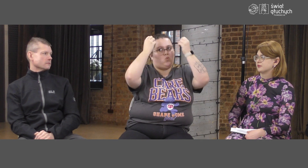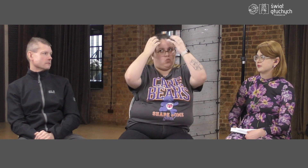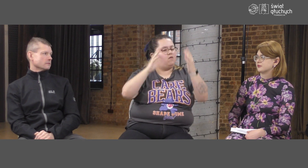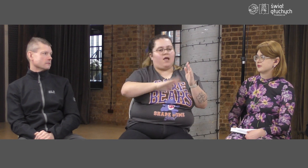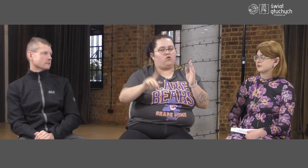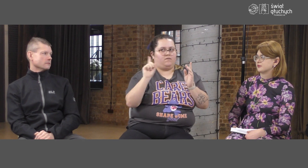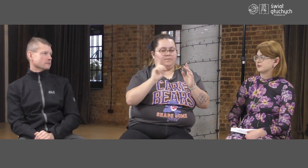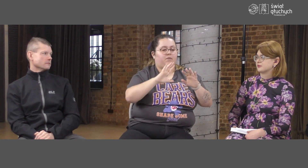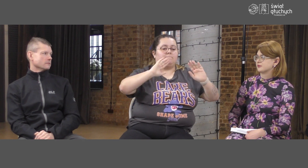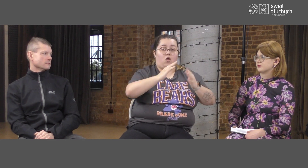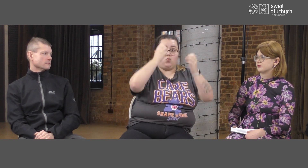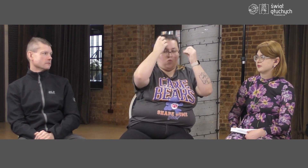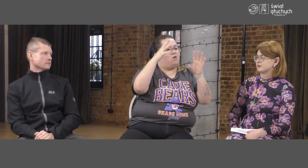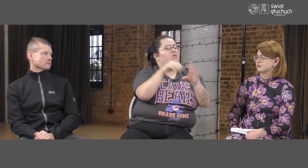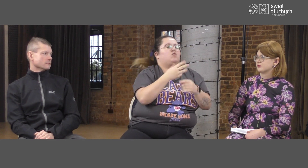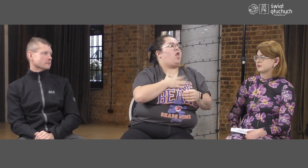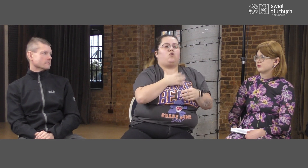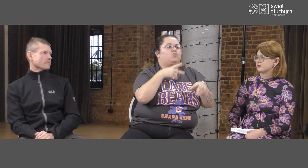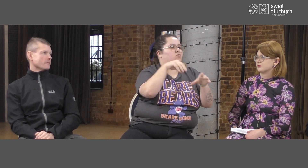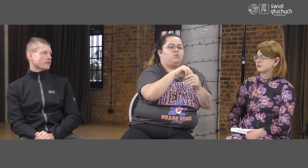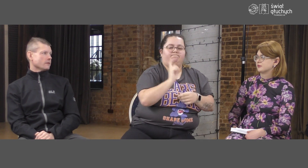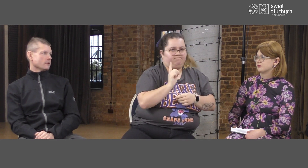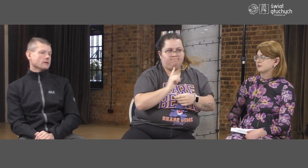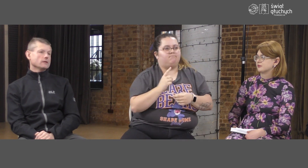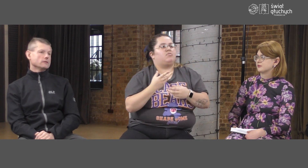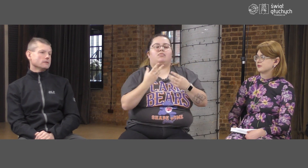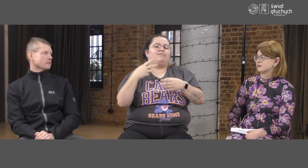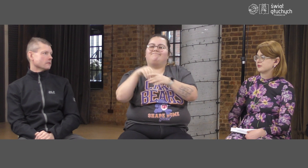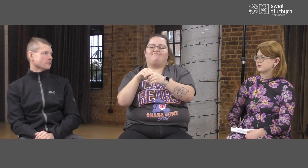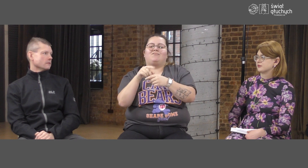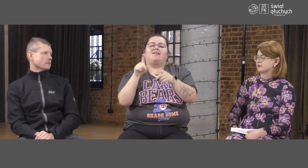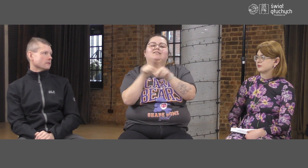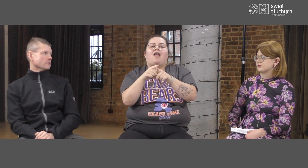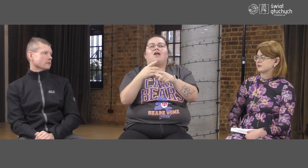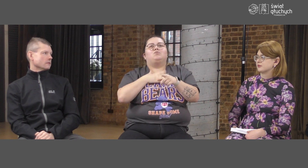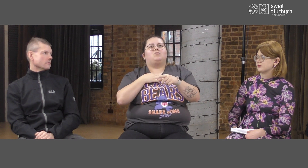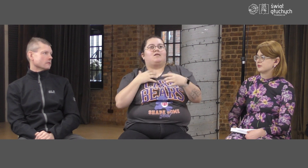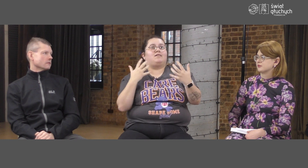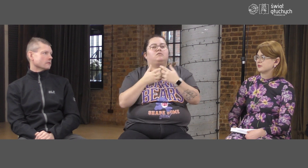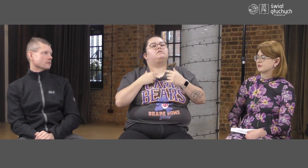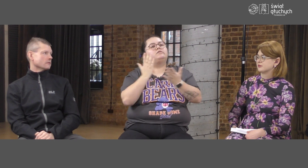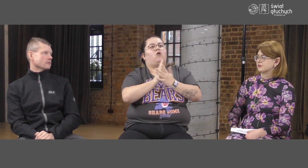they belong to this cultural minority. They don't feel the need for integration.